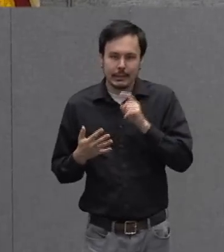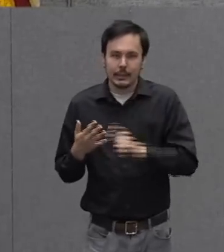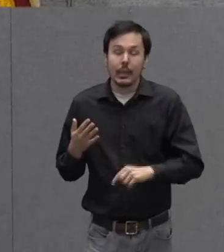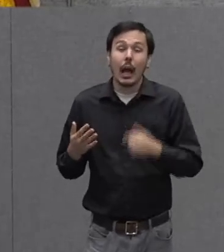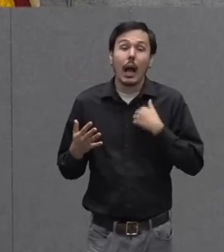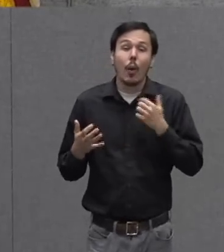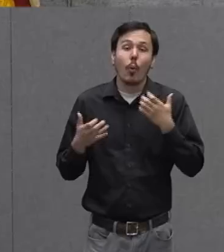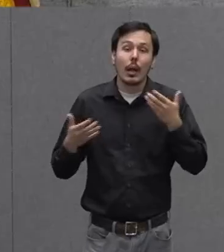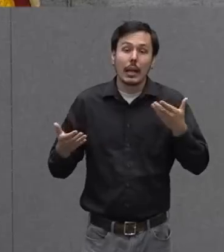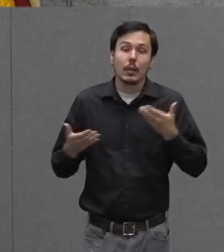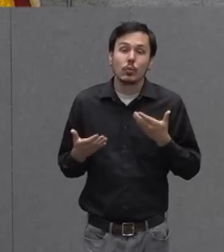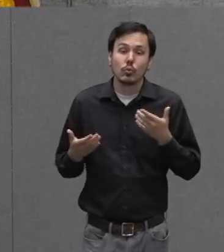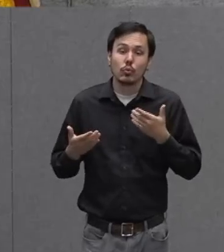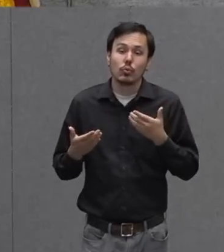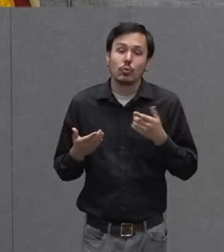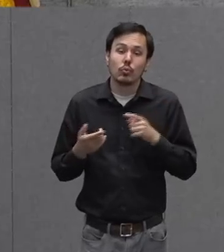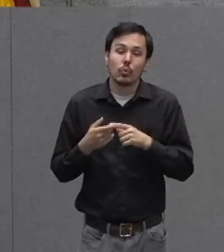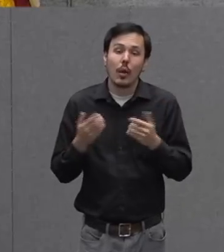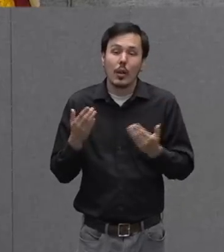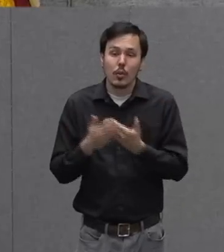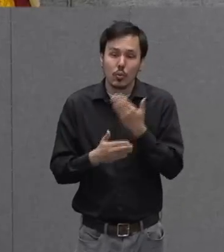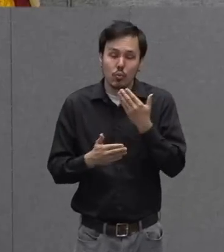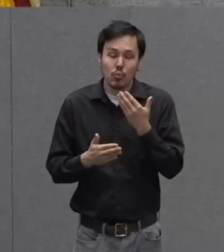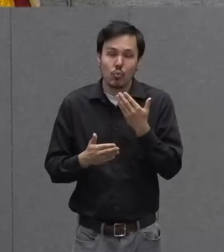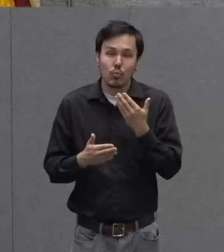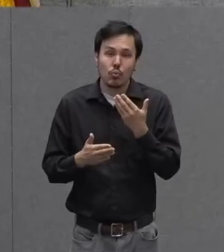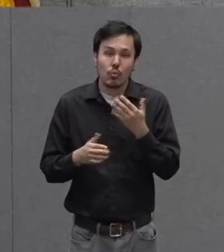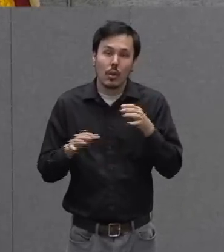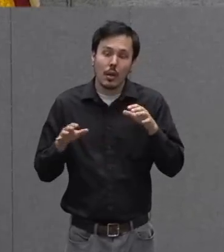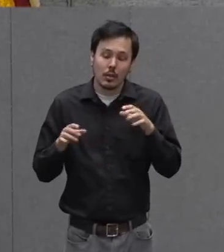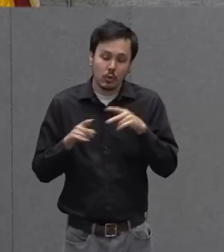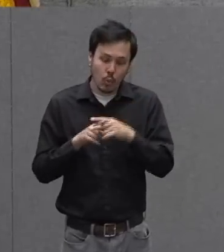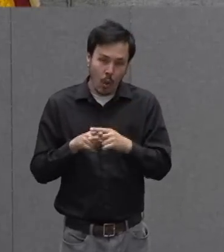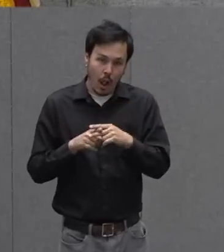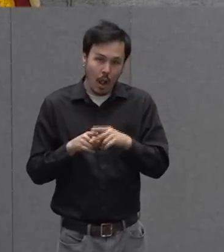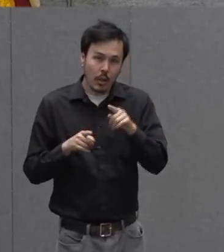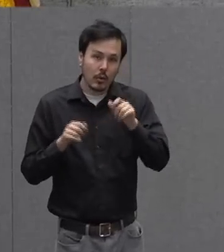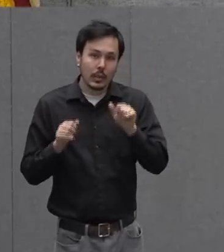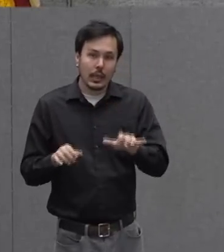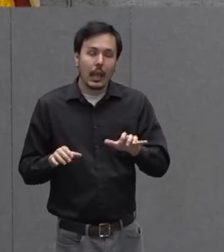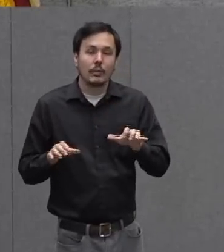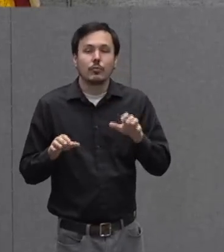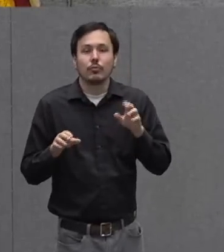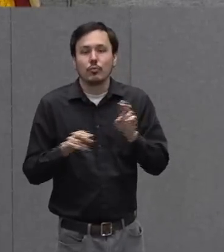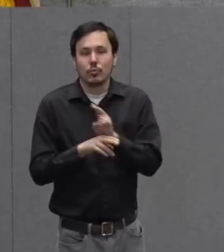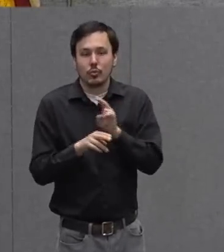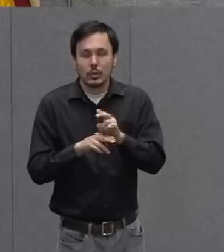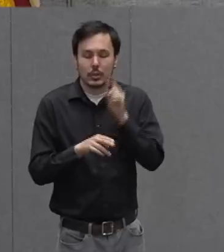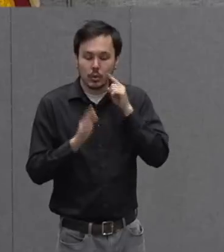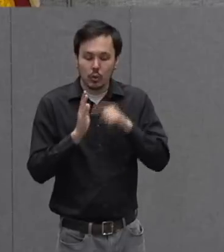to introduce you to a new tool that you can use to show how many items are in a collection. So if you play this game at home with a sibling